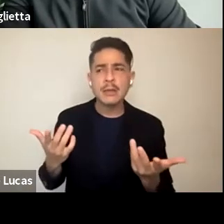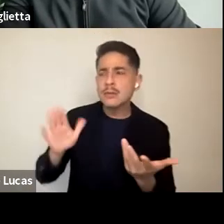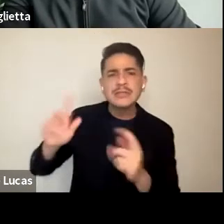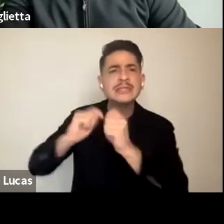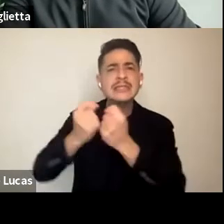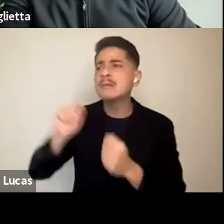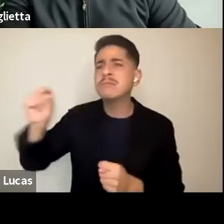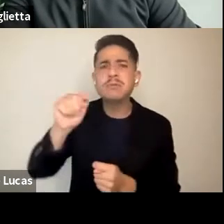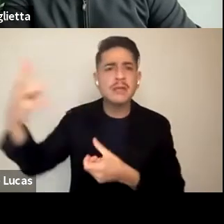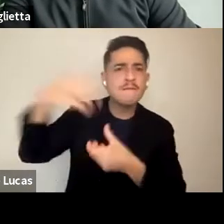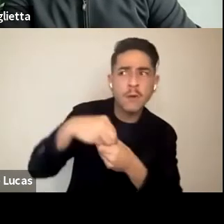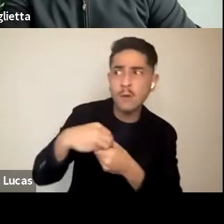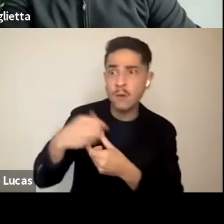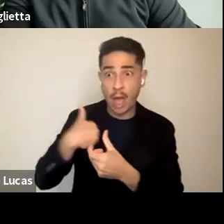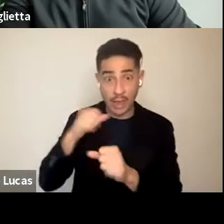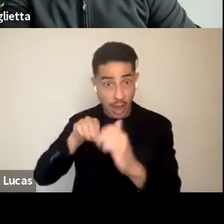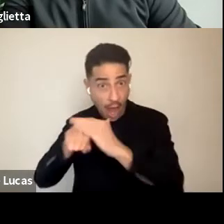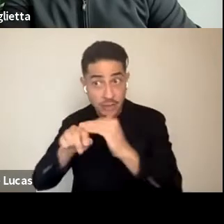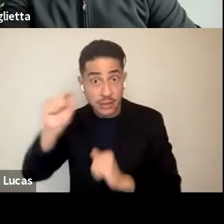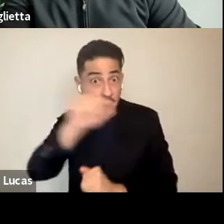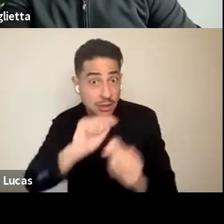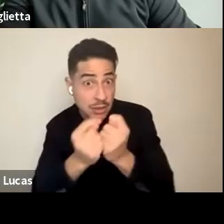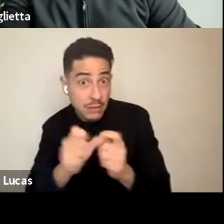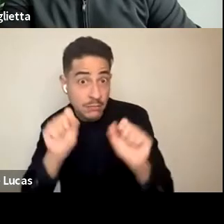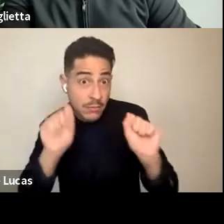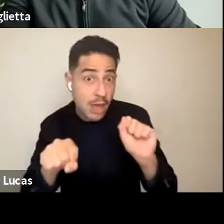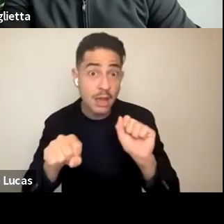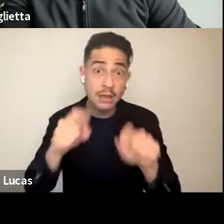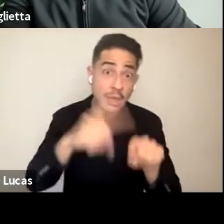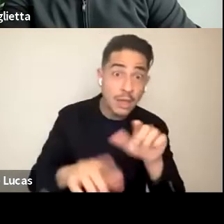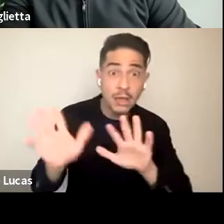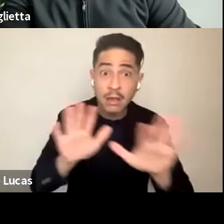and what team can I have access to and then building it out from there?